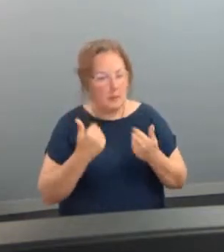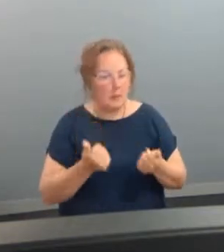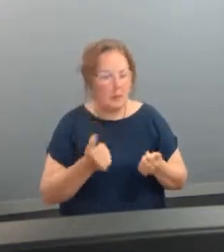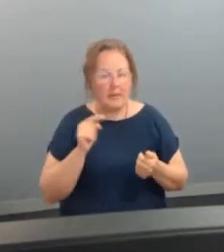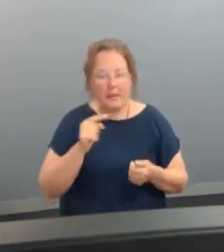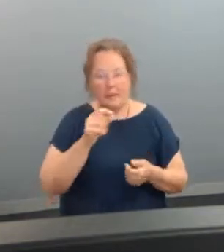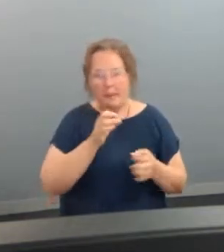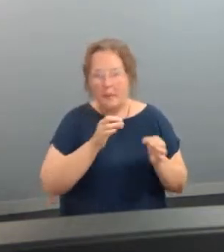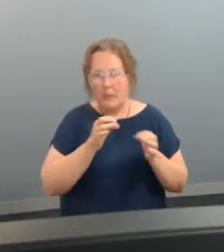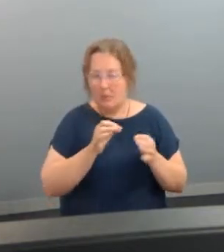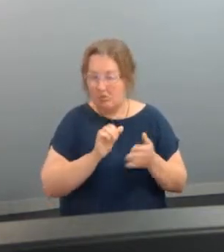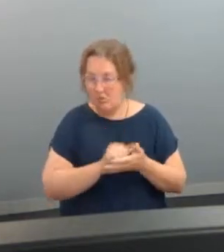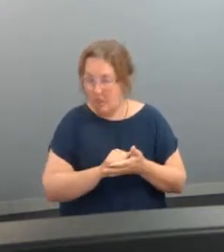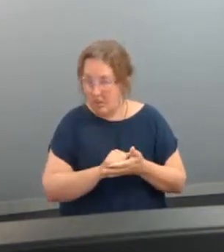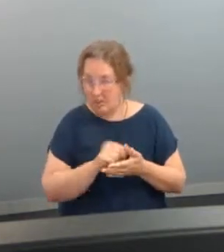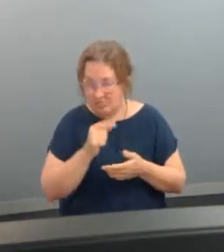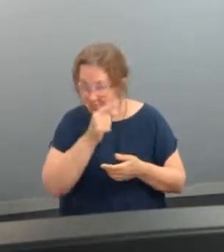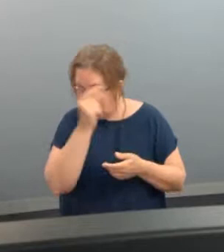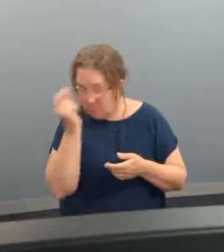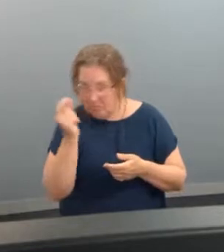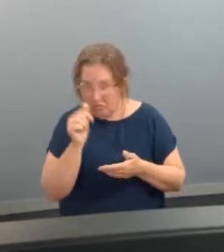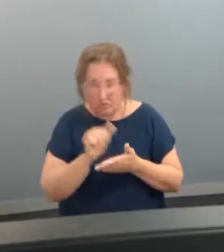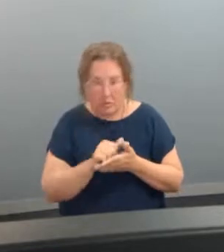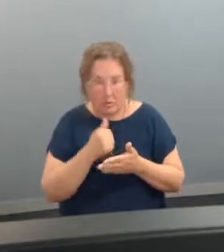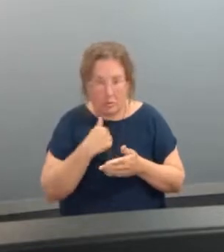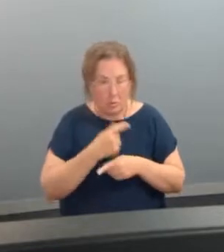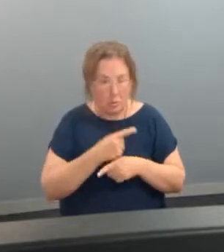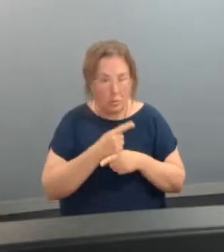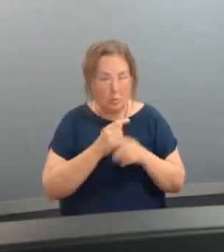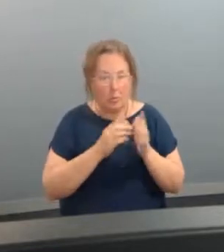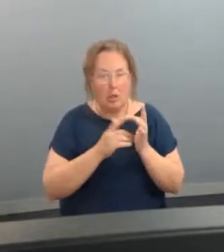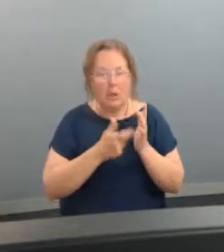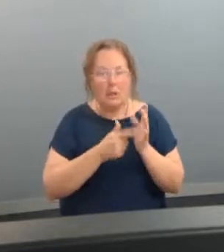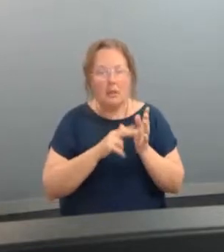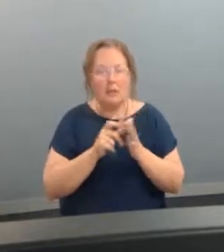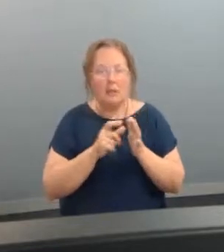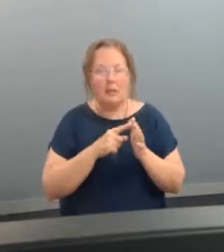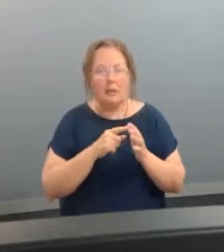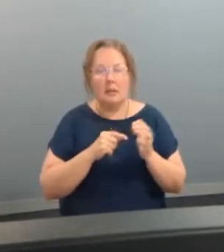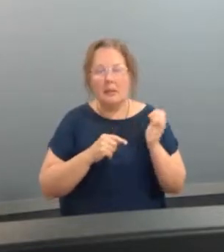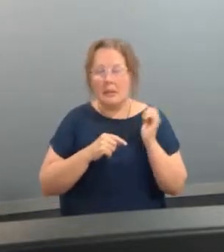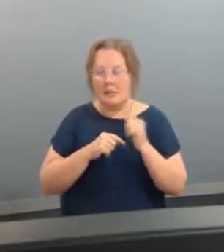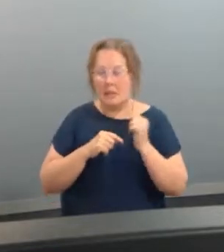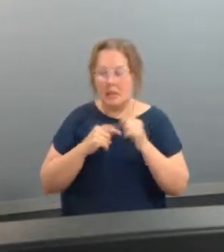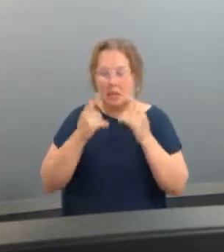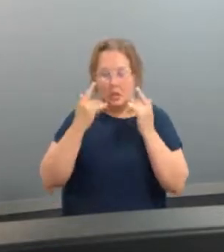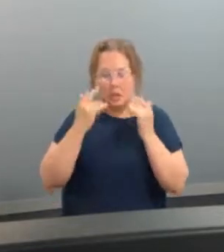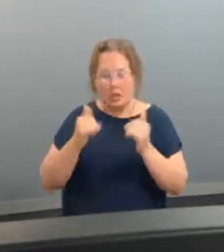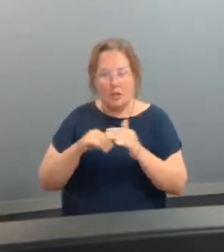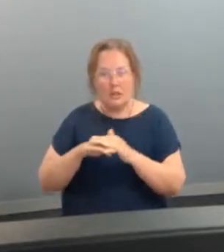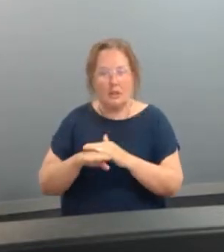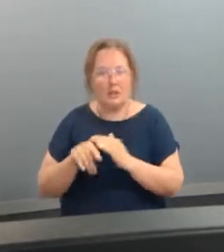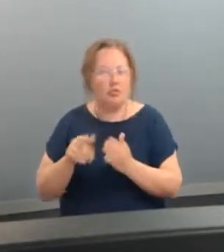of the NDIA, early childhood partner actually has a conversation with people to check in how they are going,